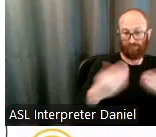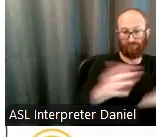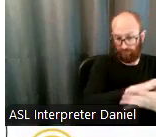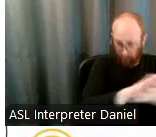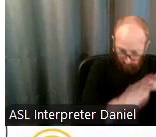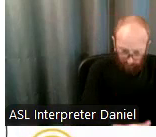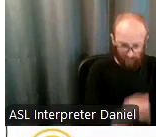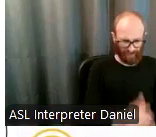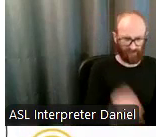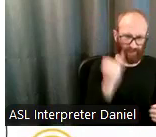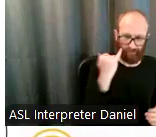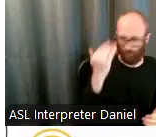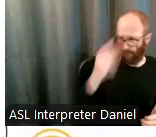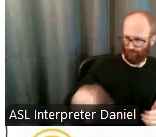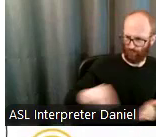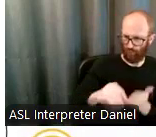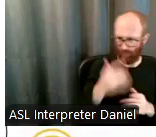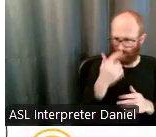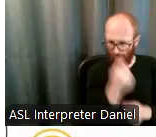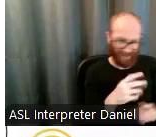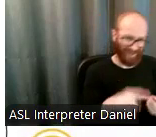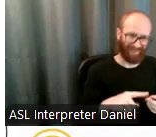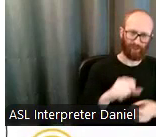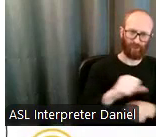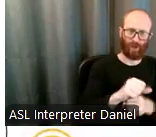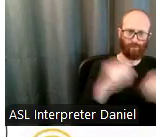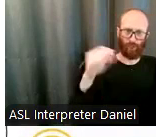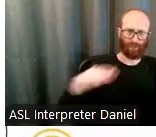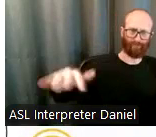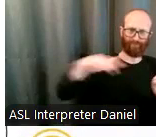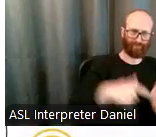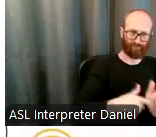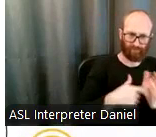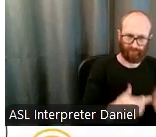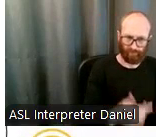and that's what the job market is also demanding; and that makes me think as